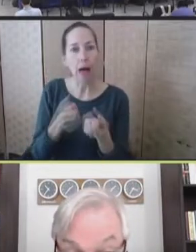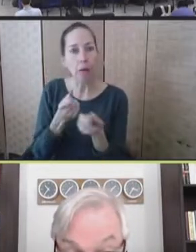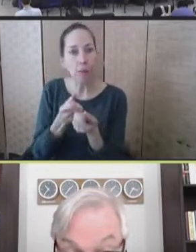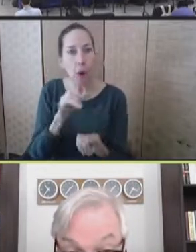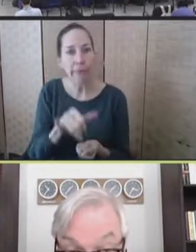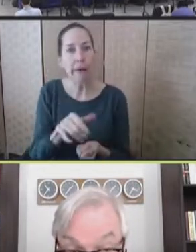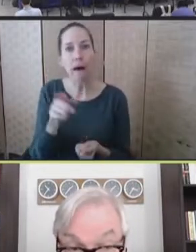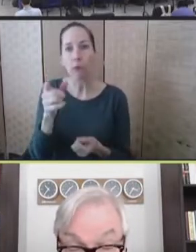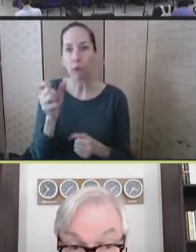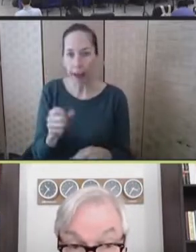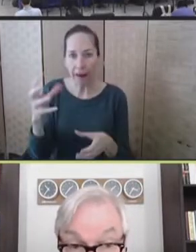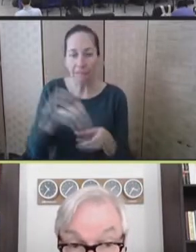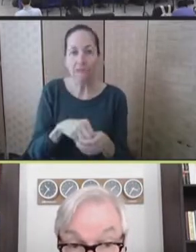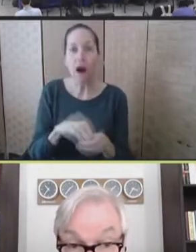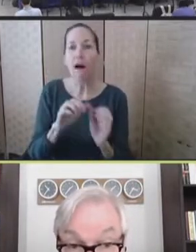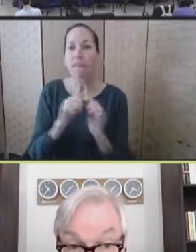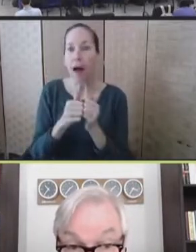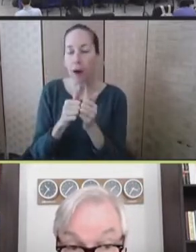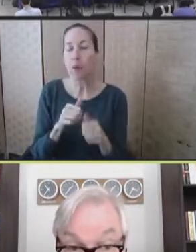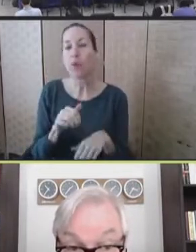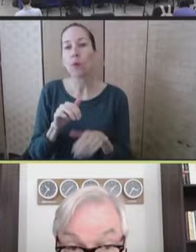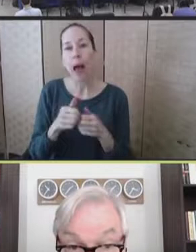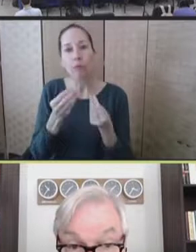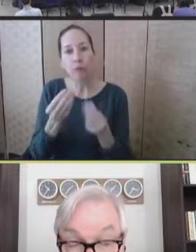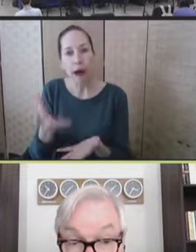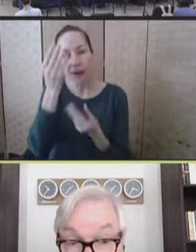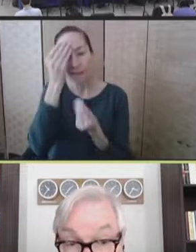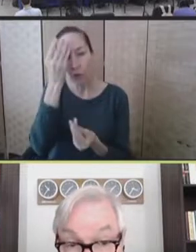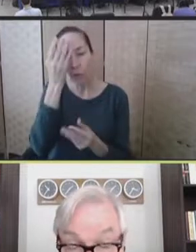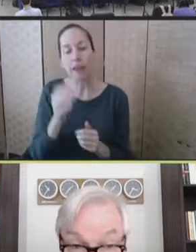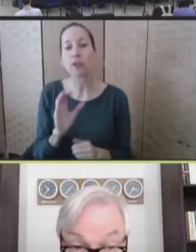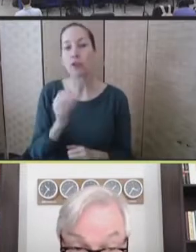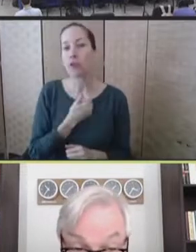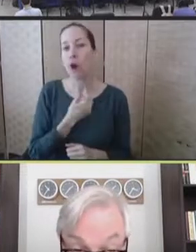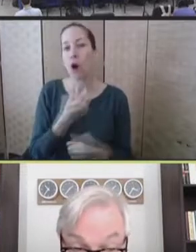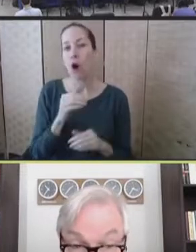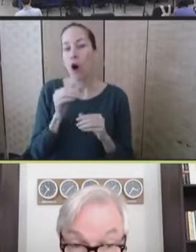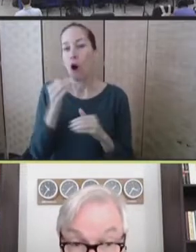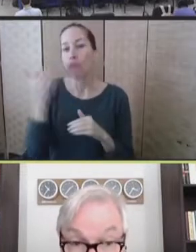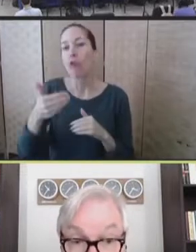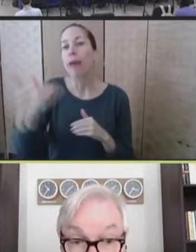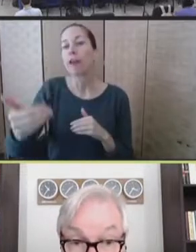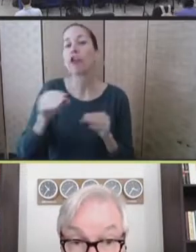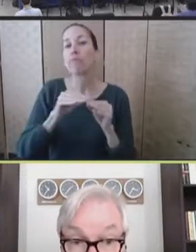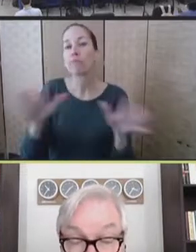provide information, our routine newsletter, and then extensive resources that are available